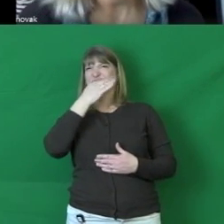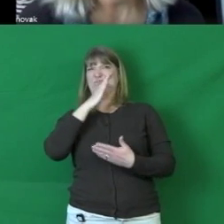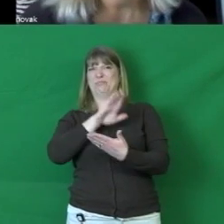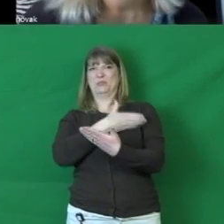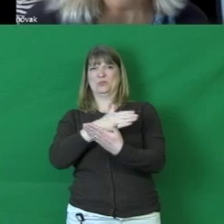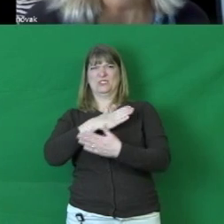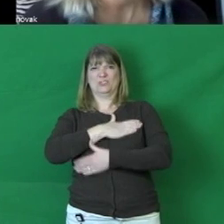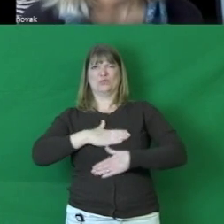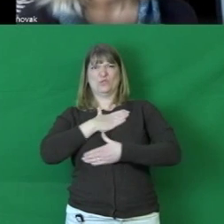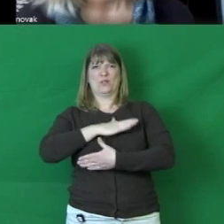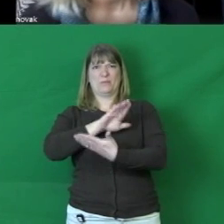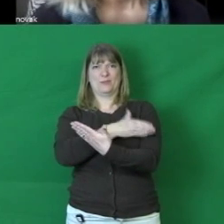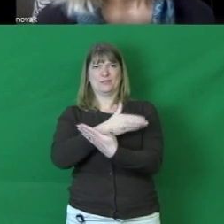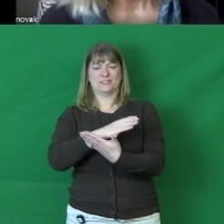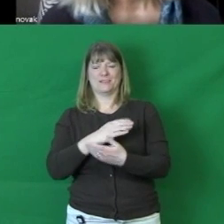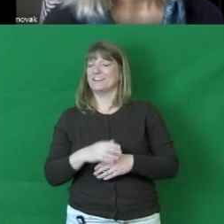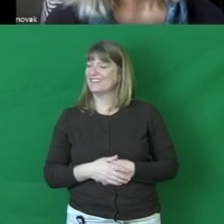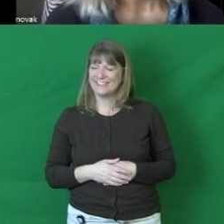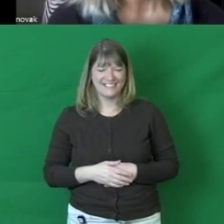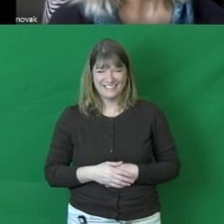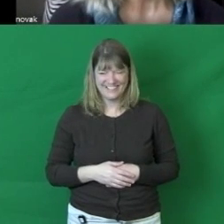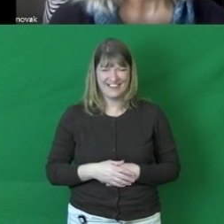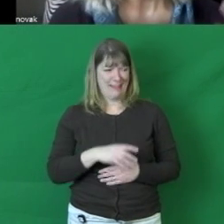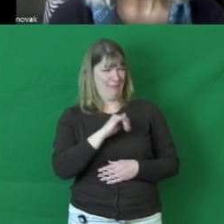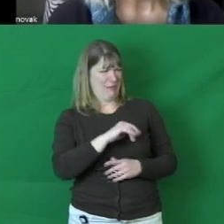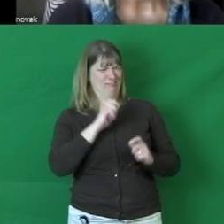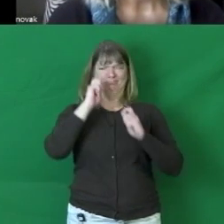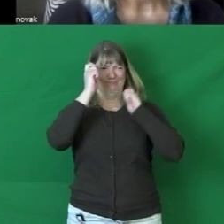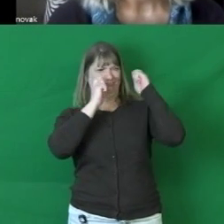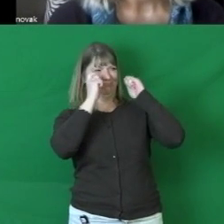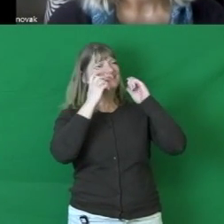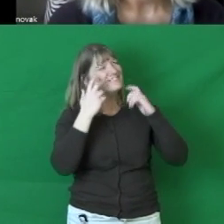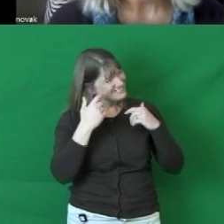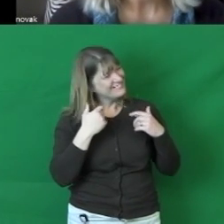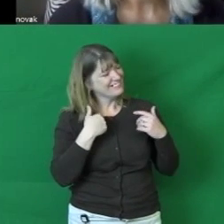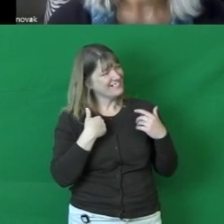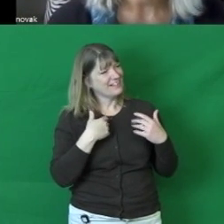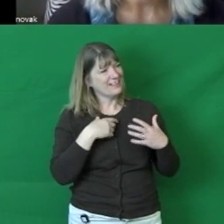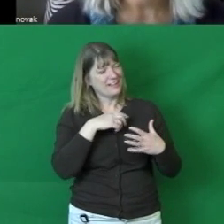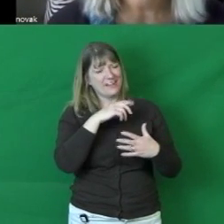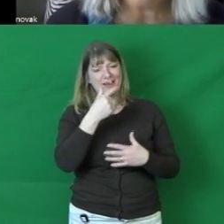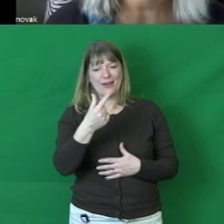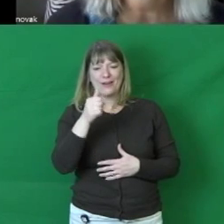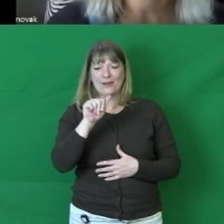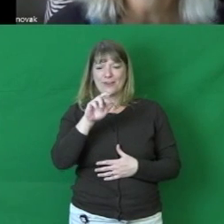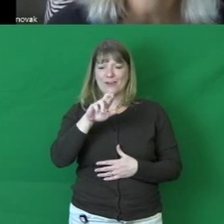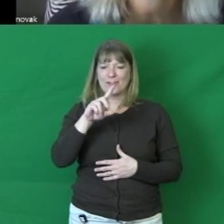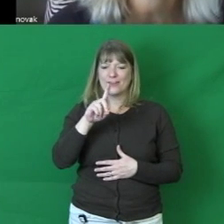why would they enjoy music? I always, when I get that kind of response, I like to highlight Gardner's Theory